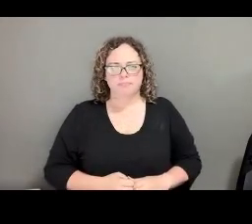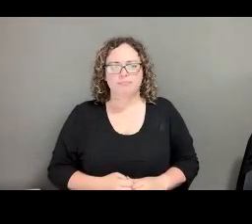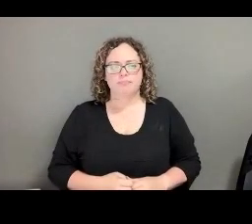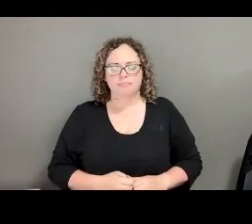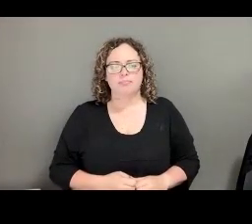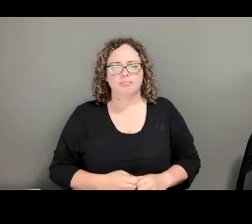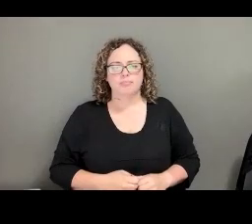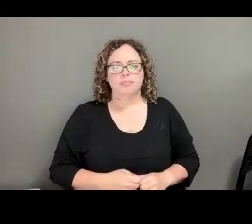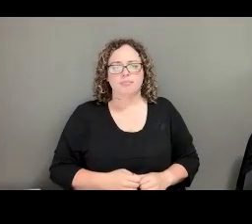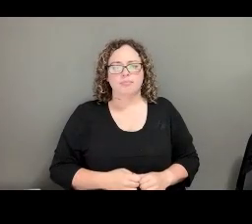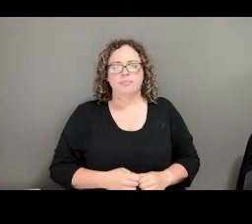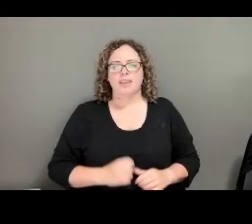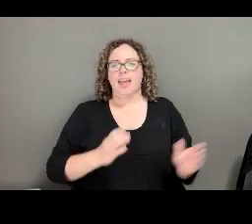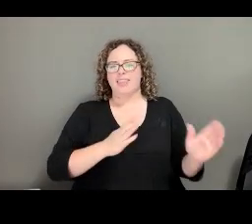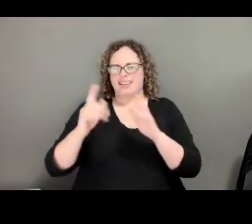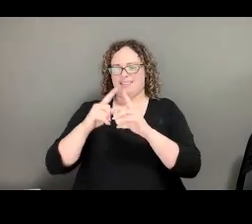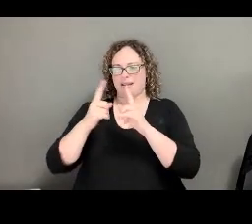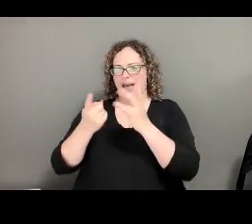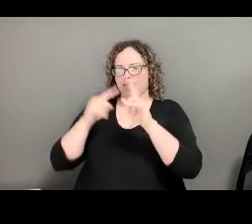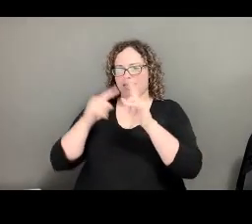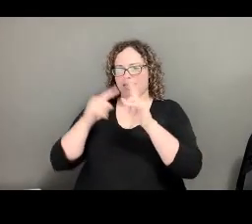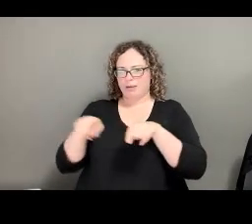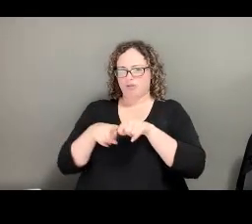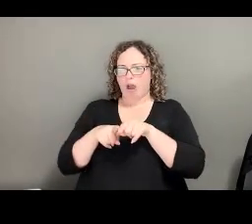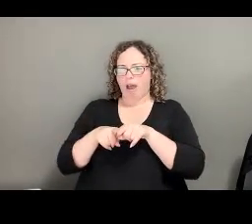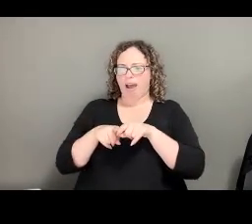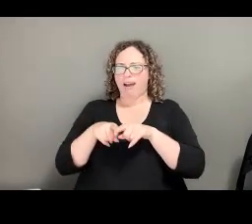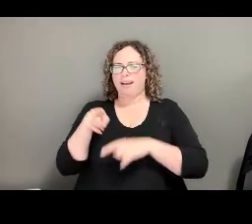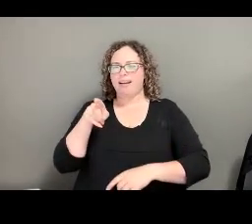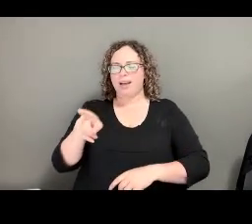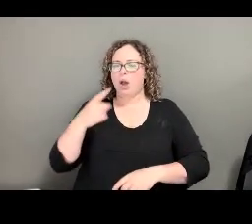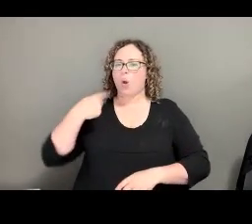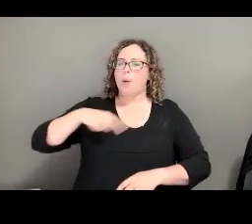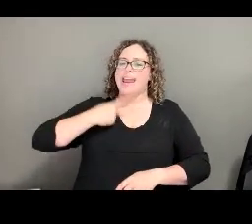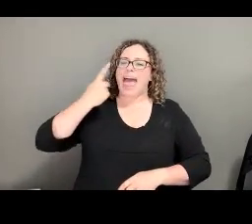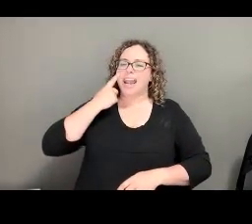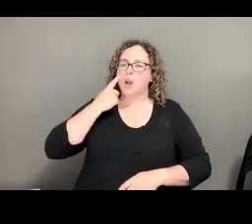So there's a photo of me, like, back in my croupier role